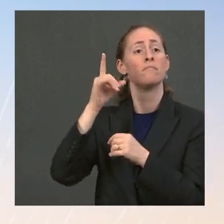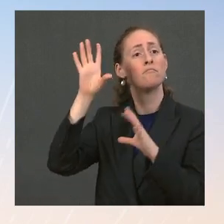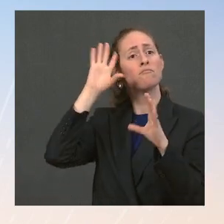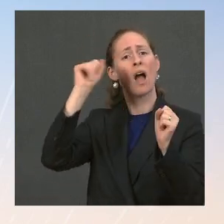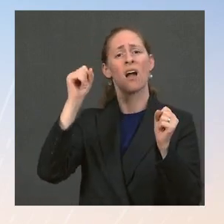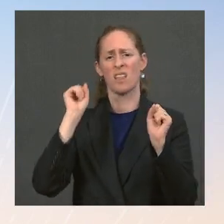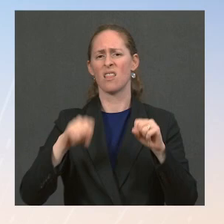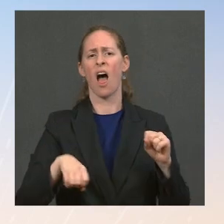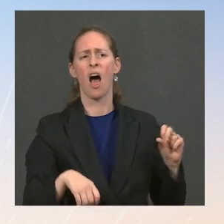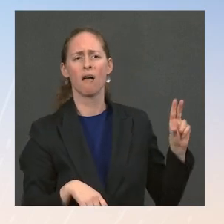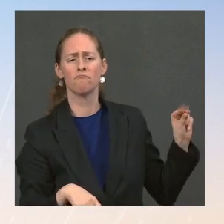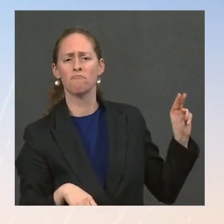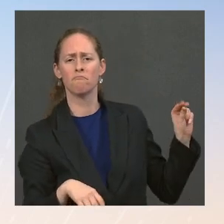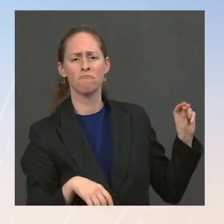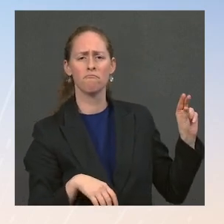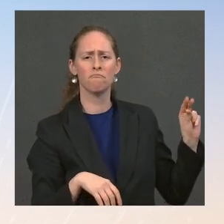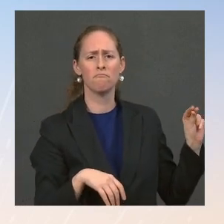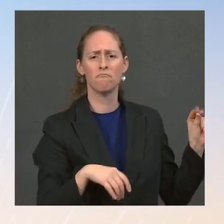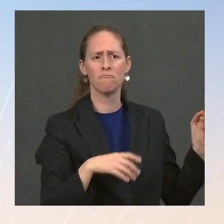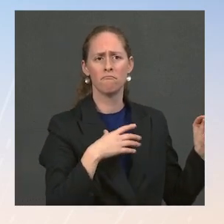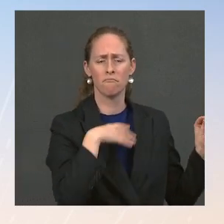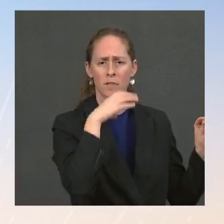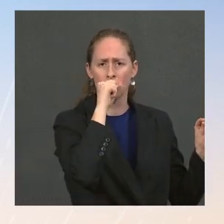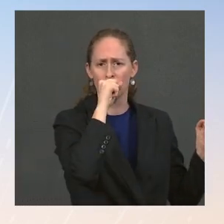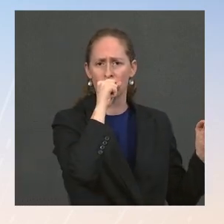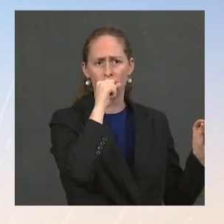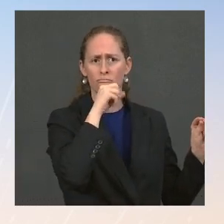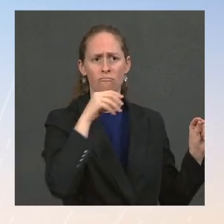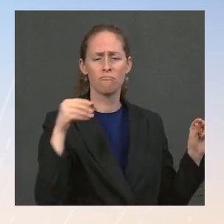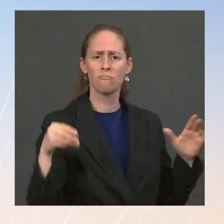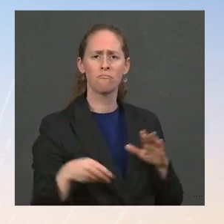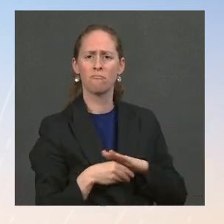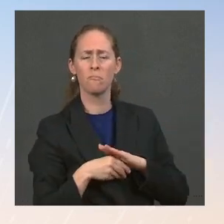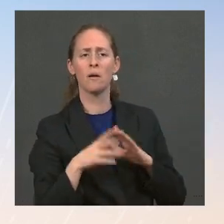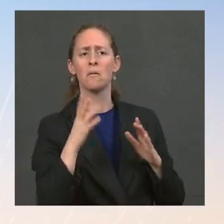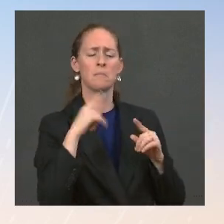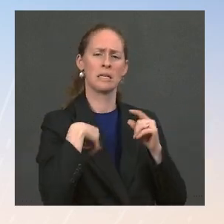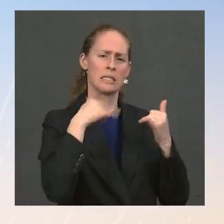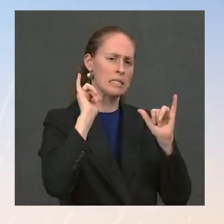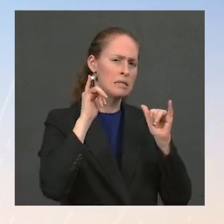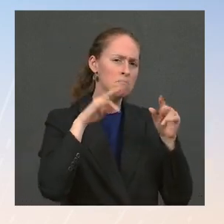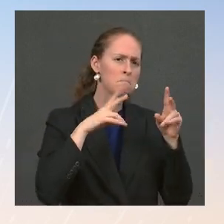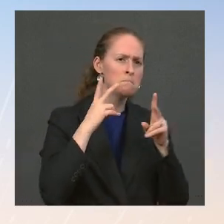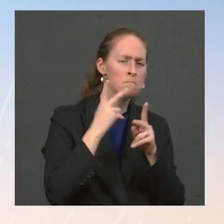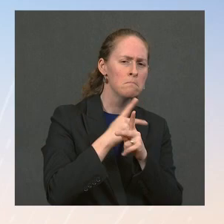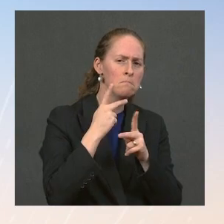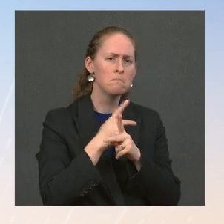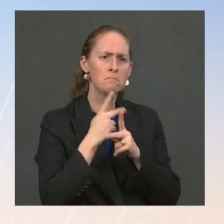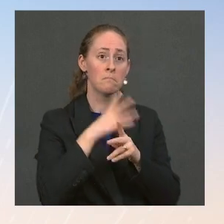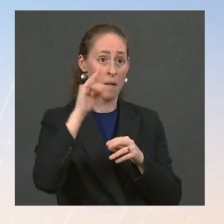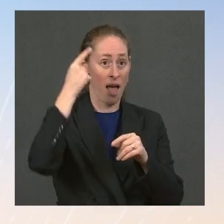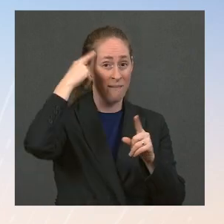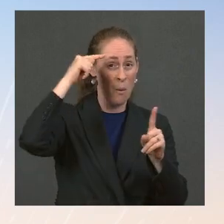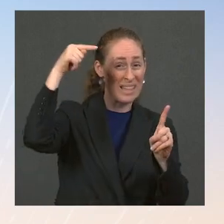We will continue to evaluate those on a case-by-case basis. But this committee is investigating a dark day